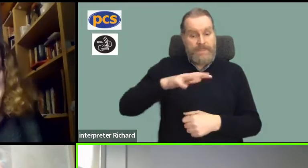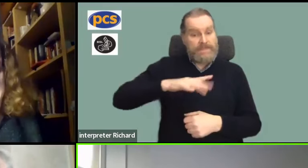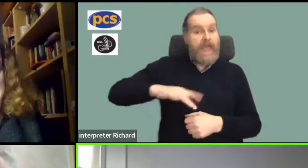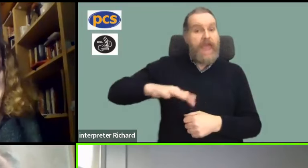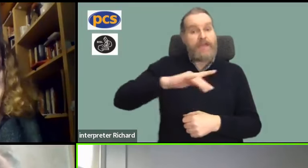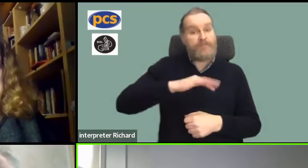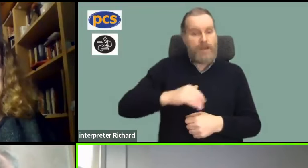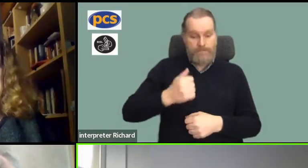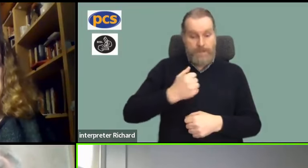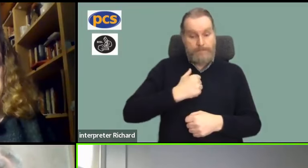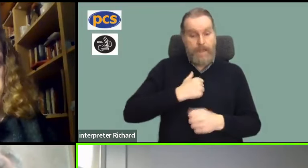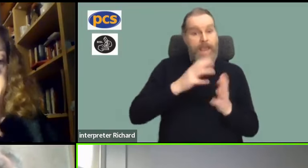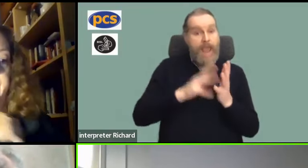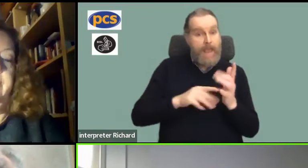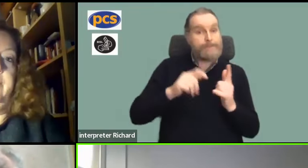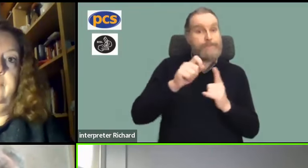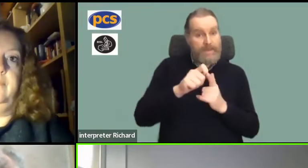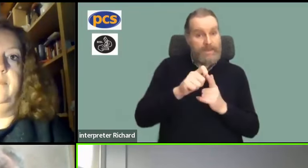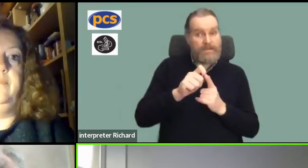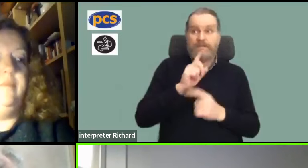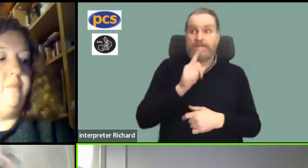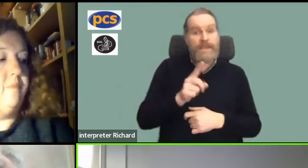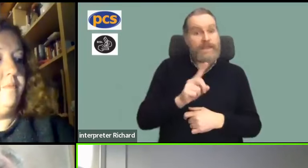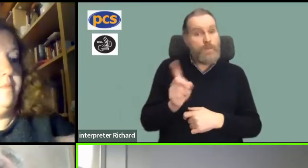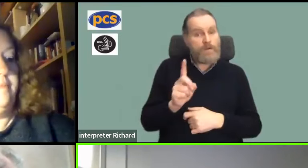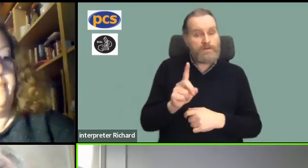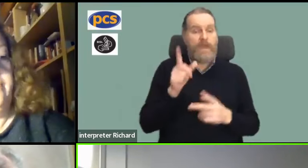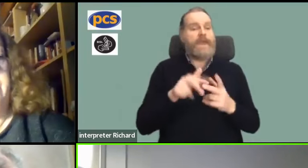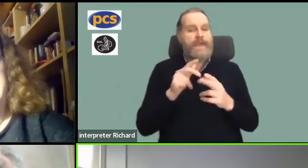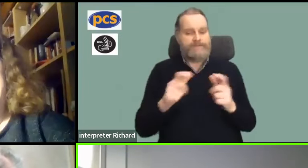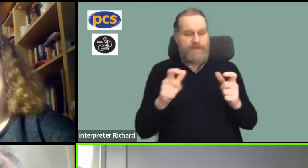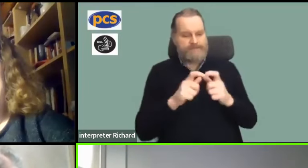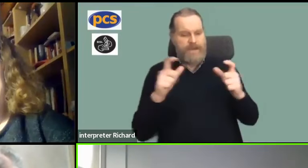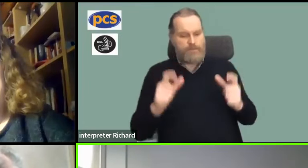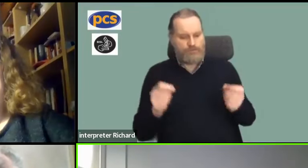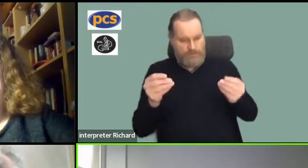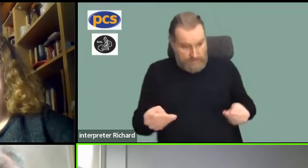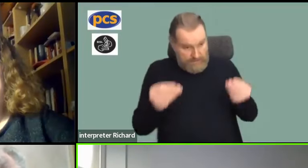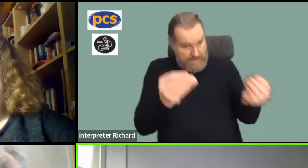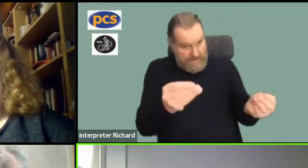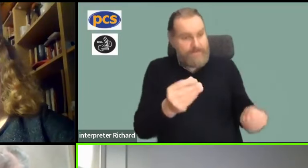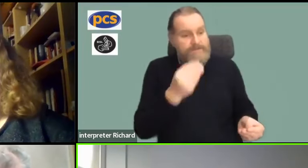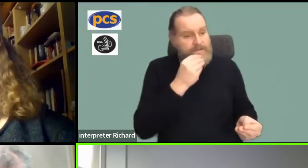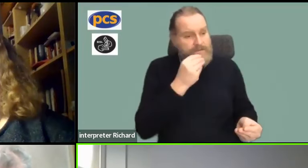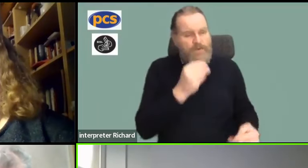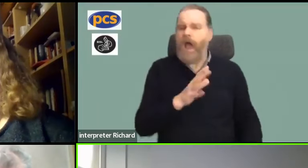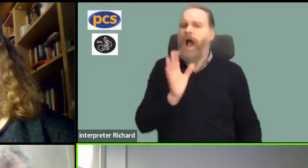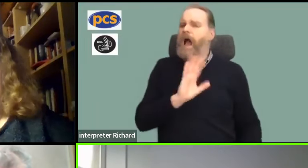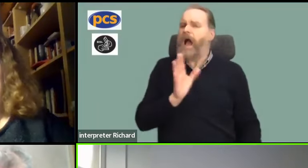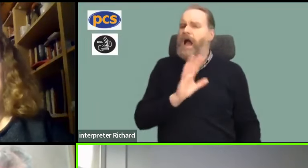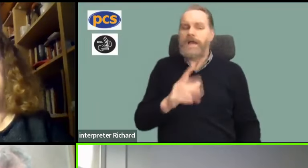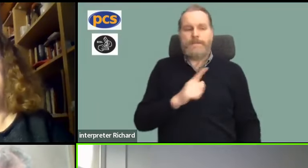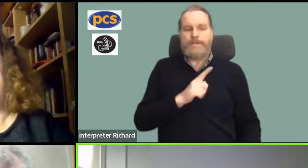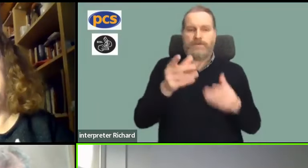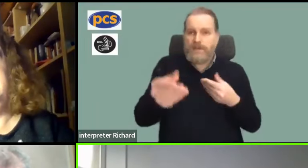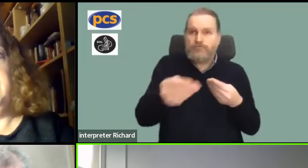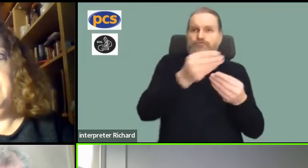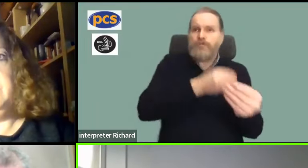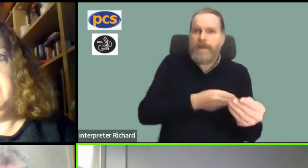them for drugs. That's that's our mp's that's our mps view of our town wn so we need wn so we we need to be taking this action, and so they g this action, and so they need